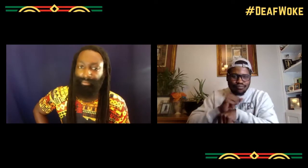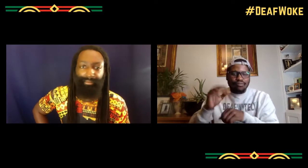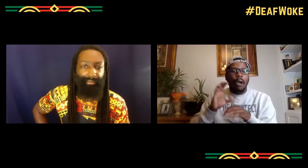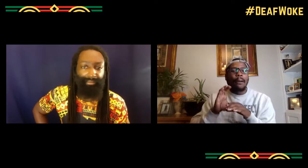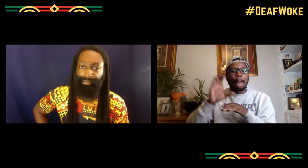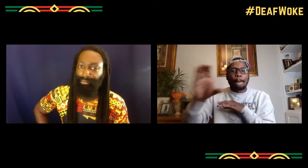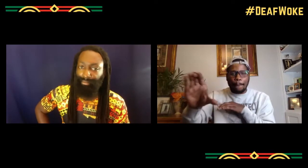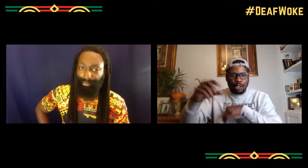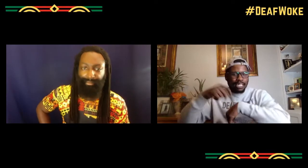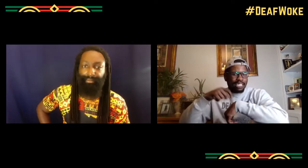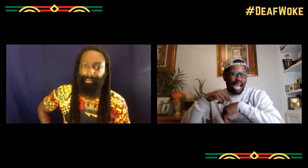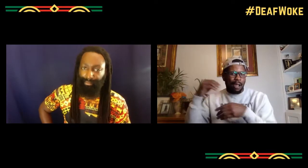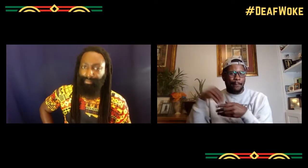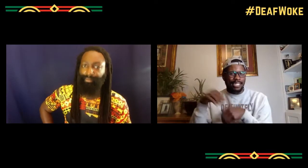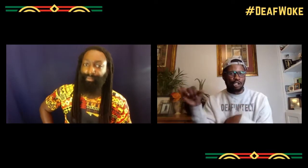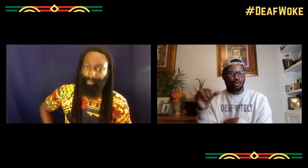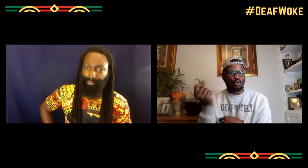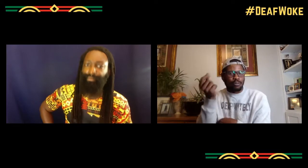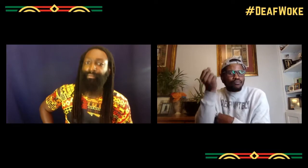I wanna put that same time, that same commitment.